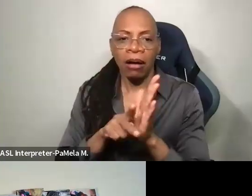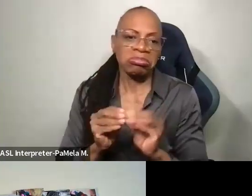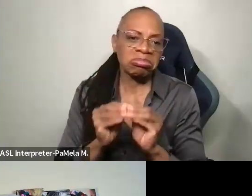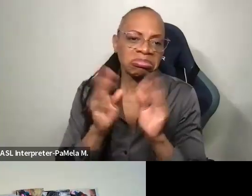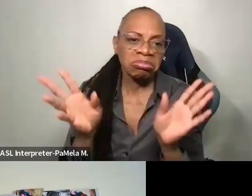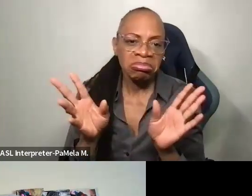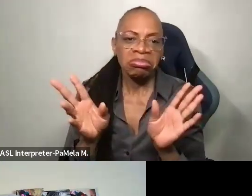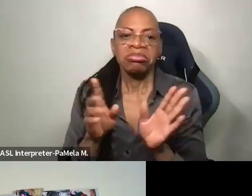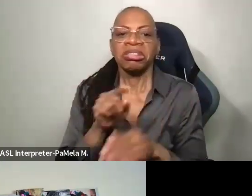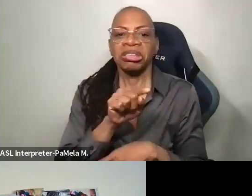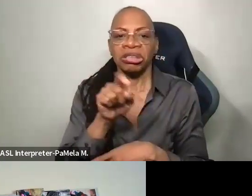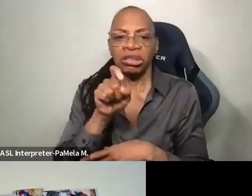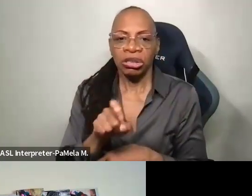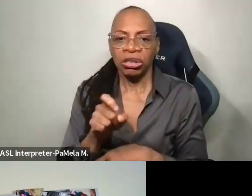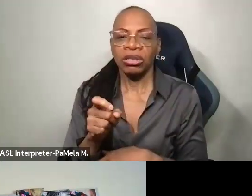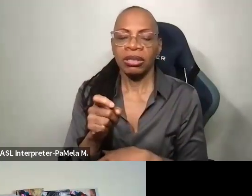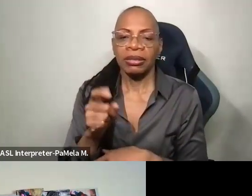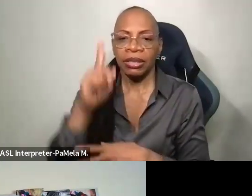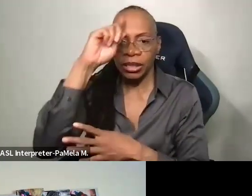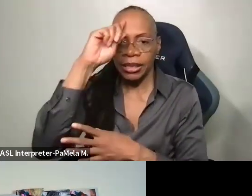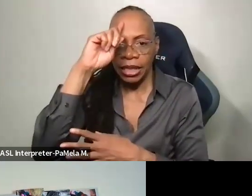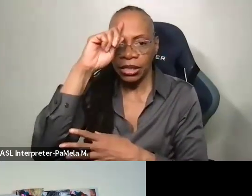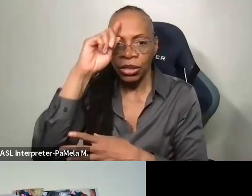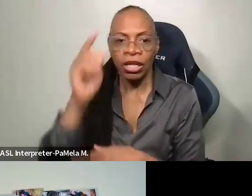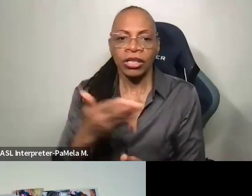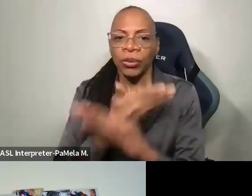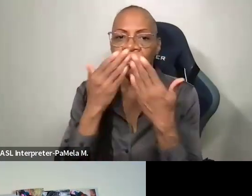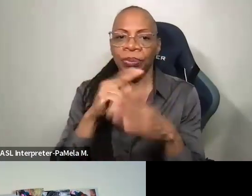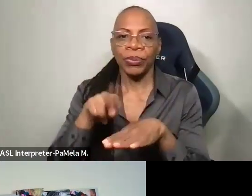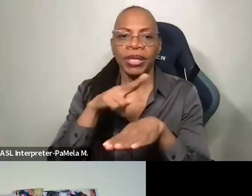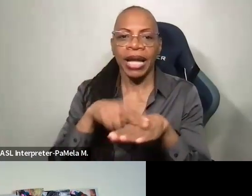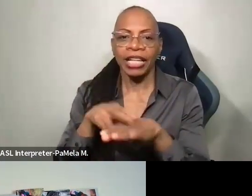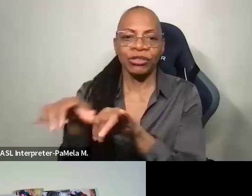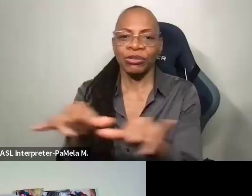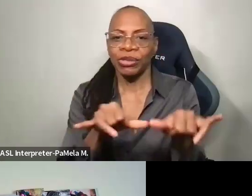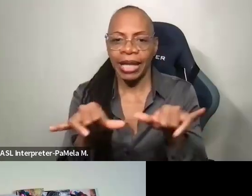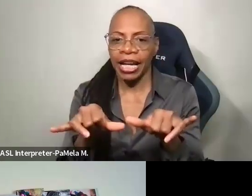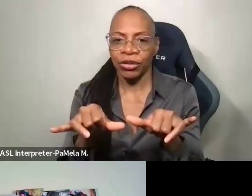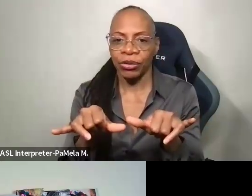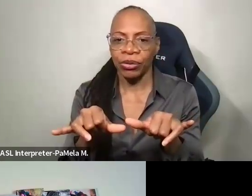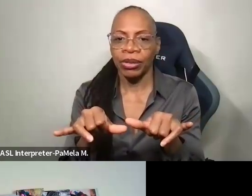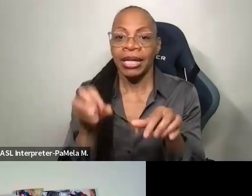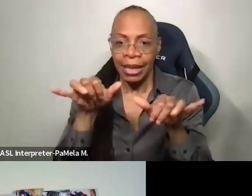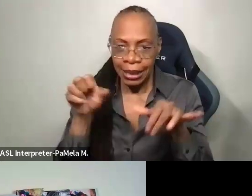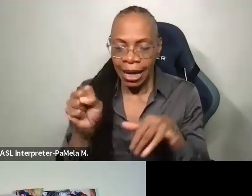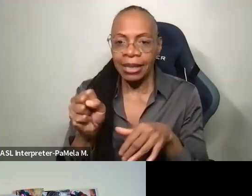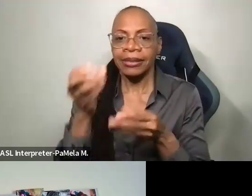should be shared in the system, or no, it shouldn't. It is really up to local privacy policies.